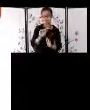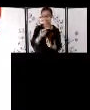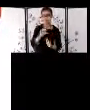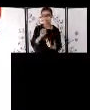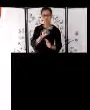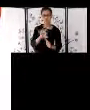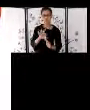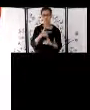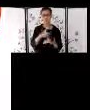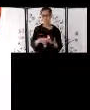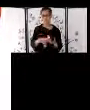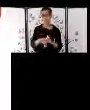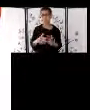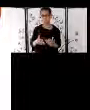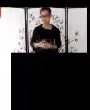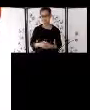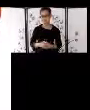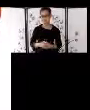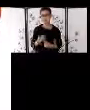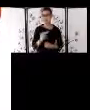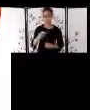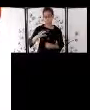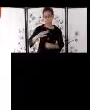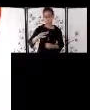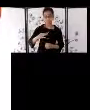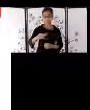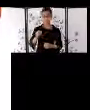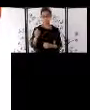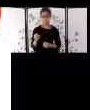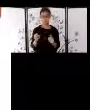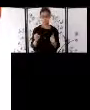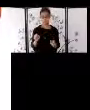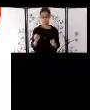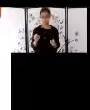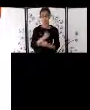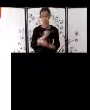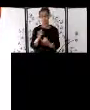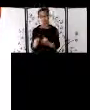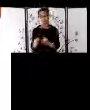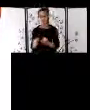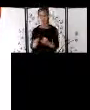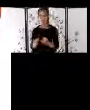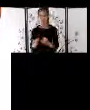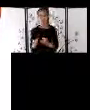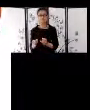If there are applications with similarly tied final scores, but insufficient funds left